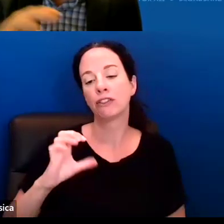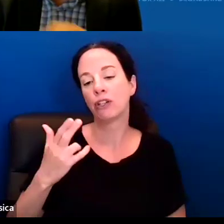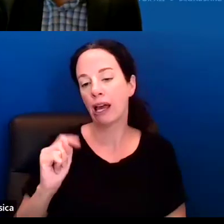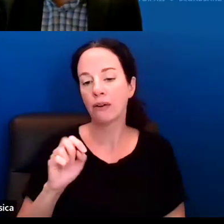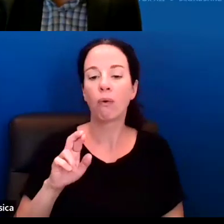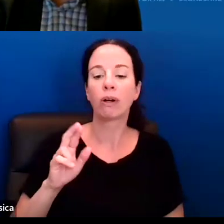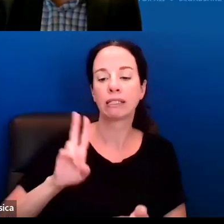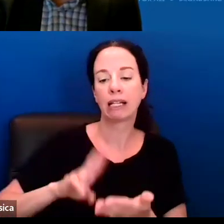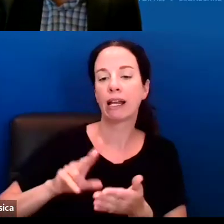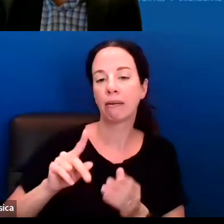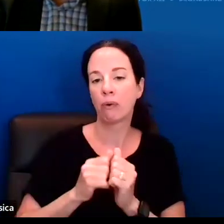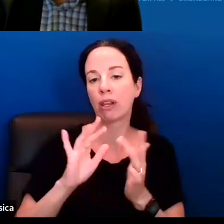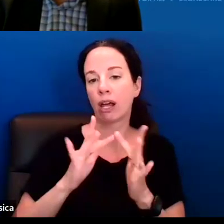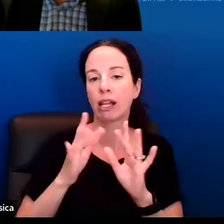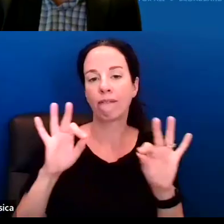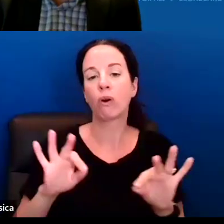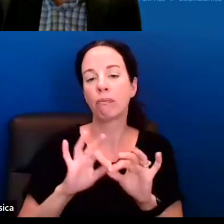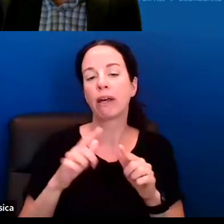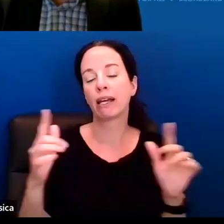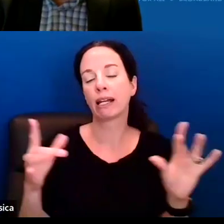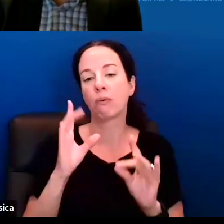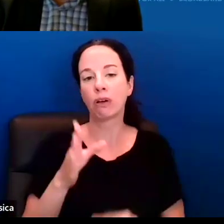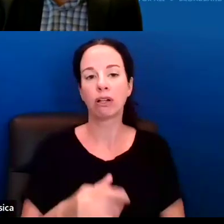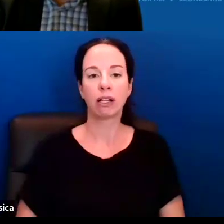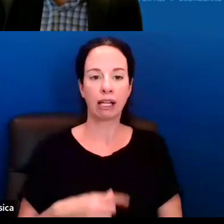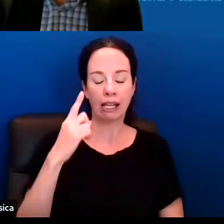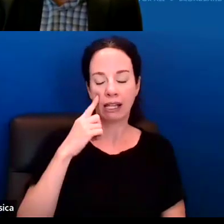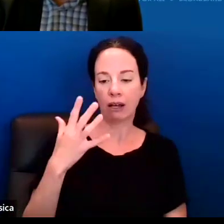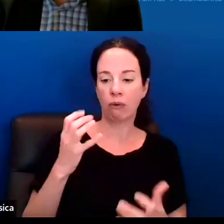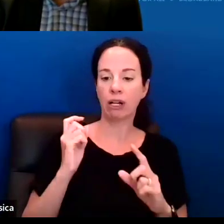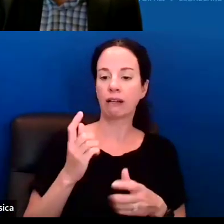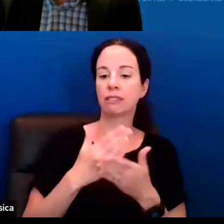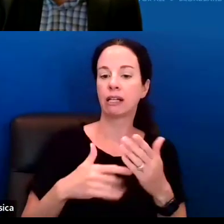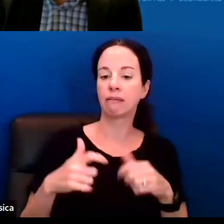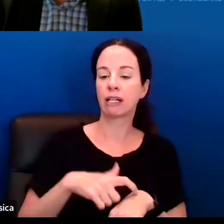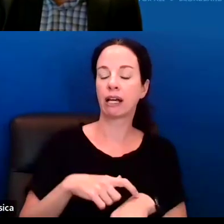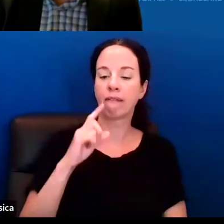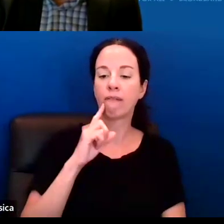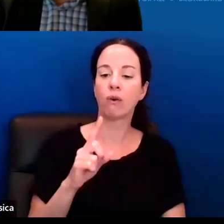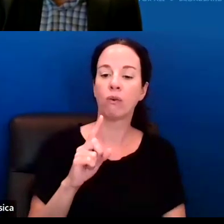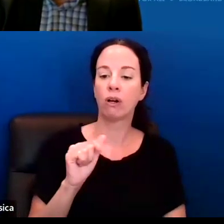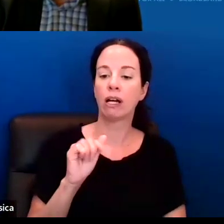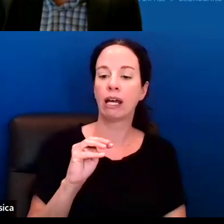and we'll connect you up with them. I think I do want to give some time to Amy Huffman from the